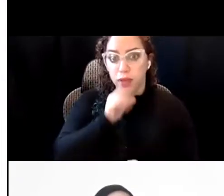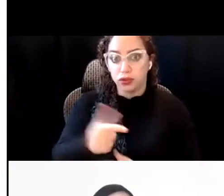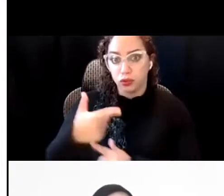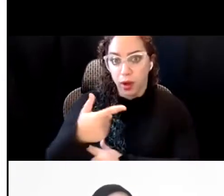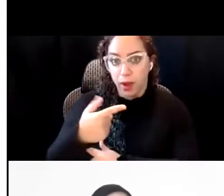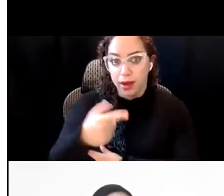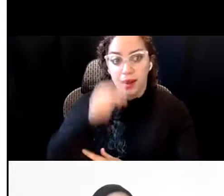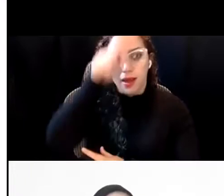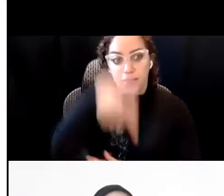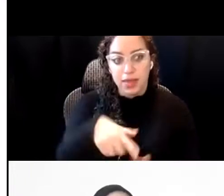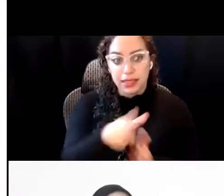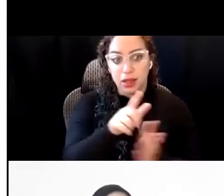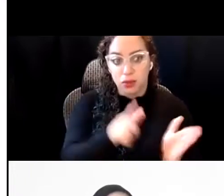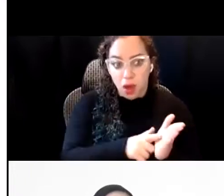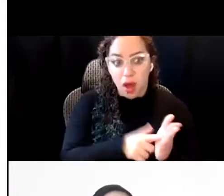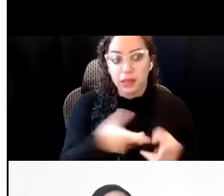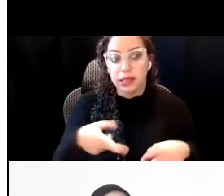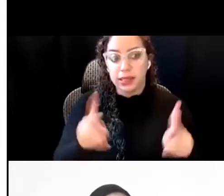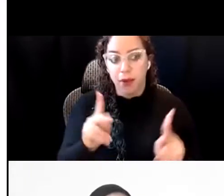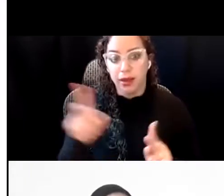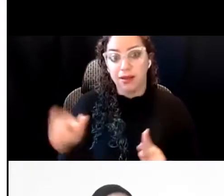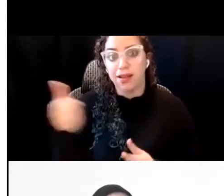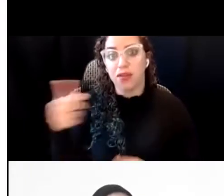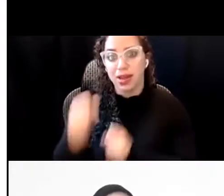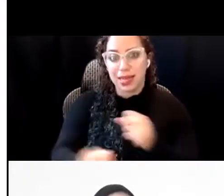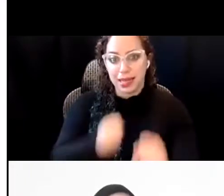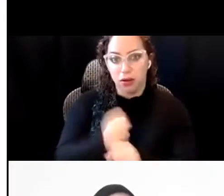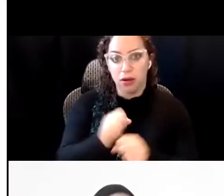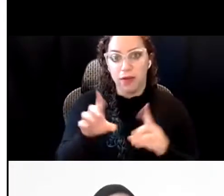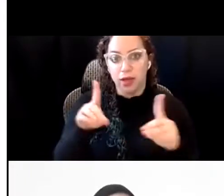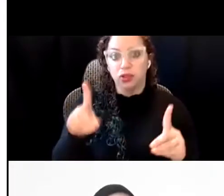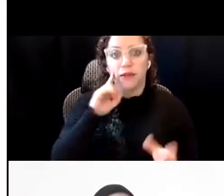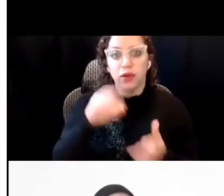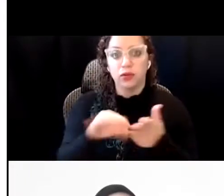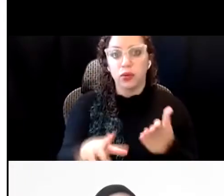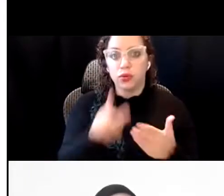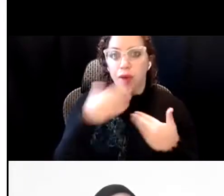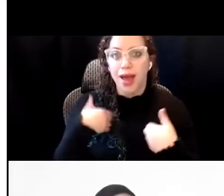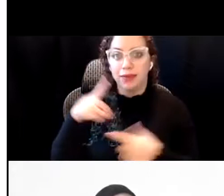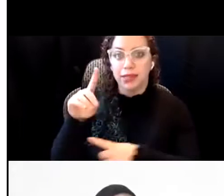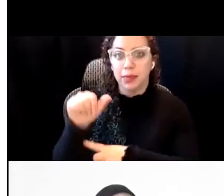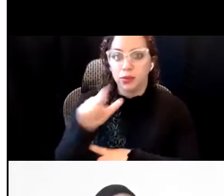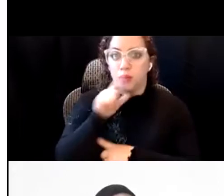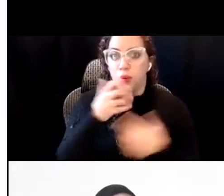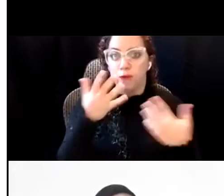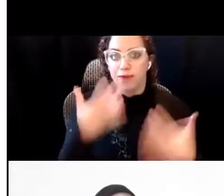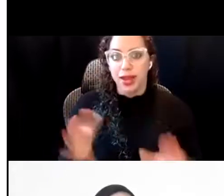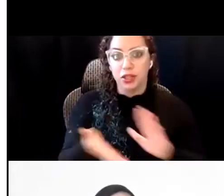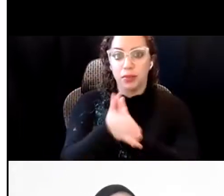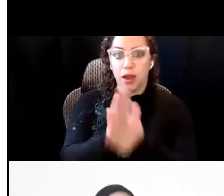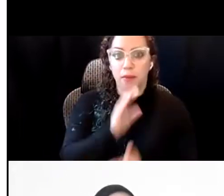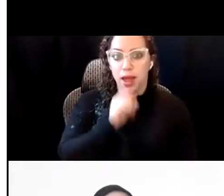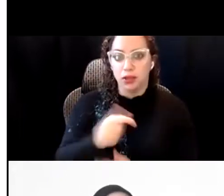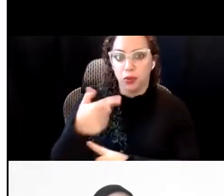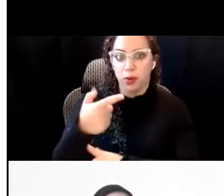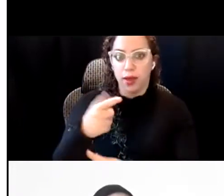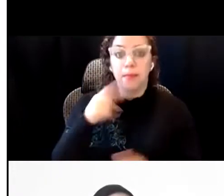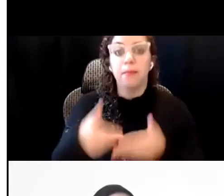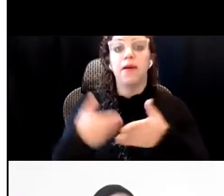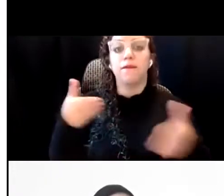So this law is allowing another year of education for students with disabilities who have turned 21 years of age before the upcoming school year.